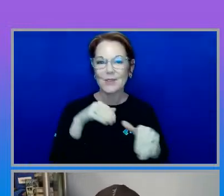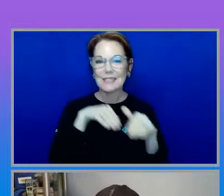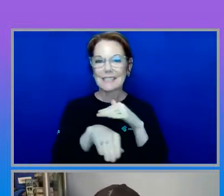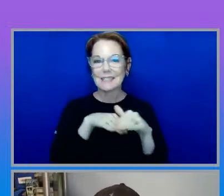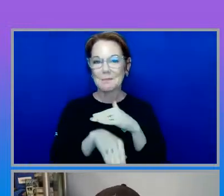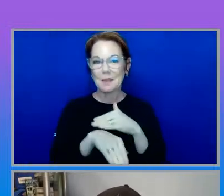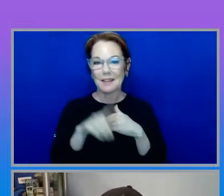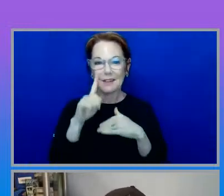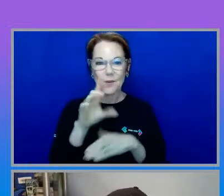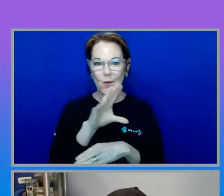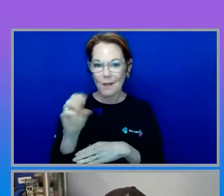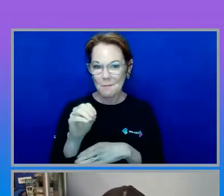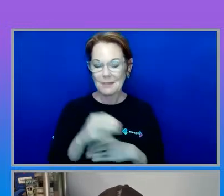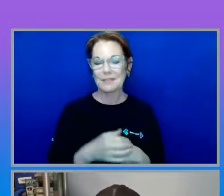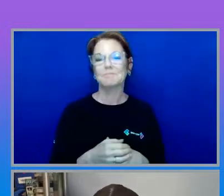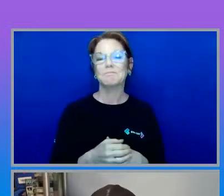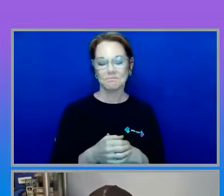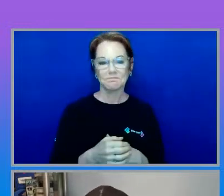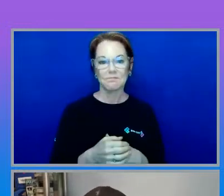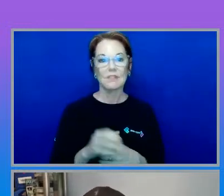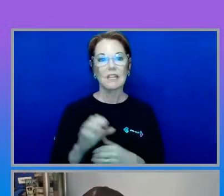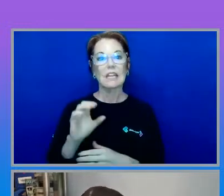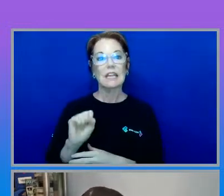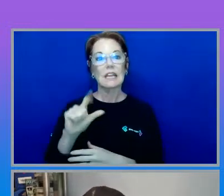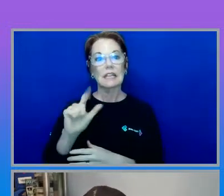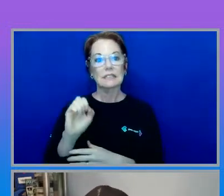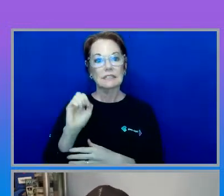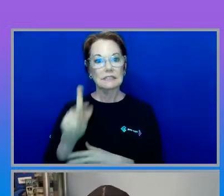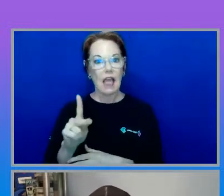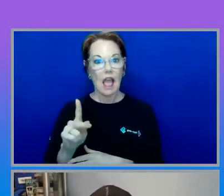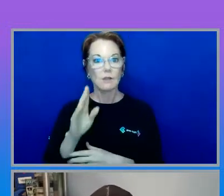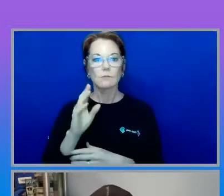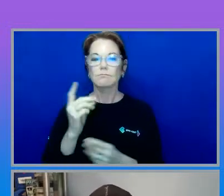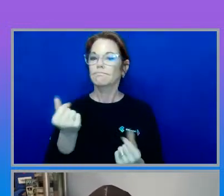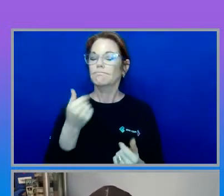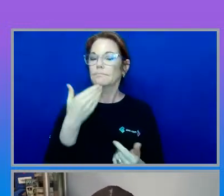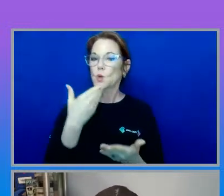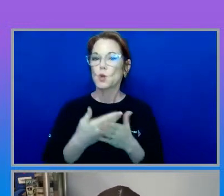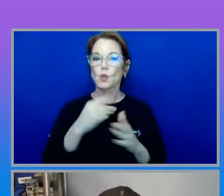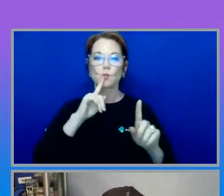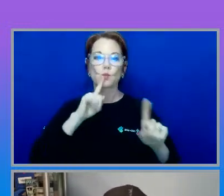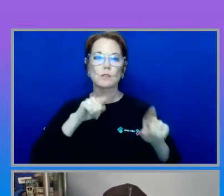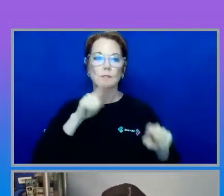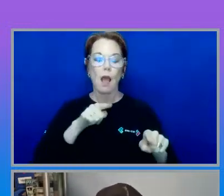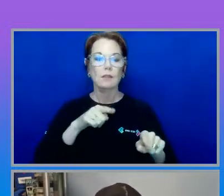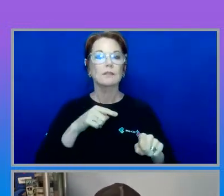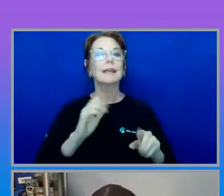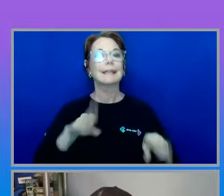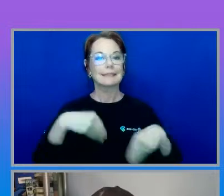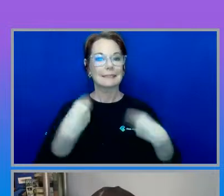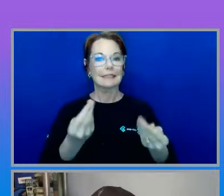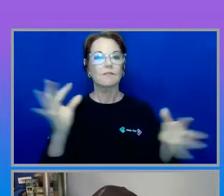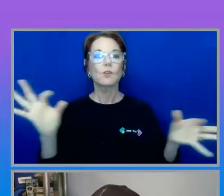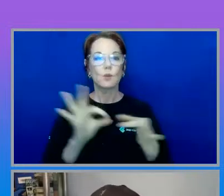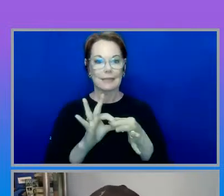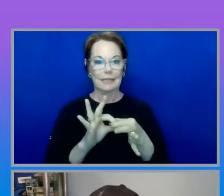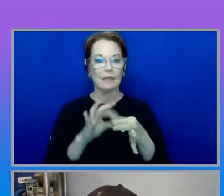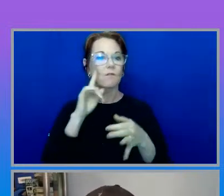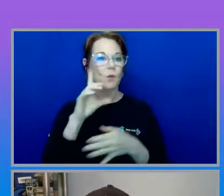accessibility at your company. The slack bot will give you a good response and provides links